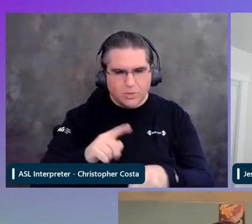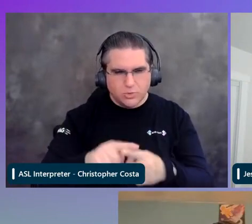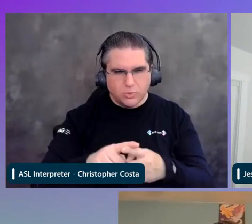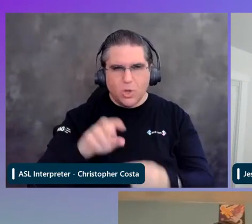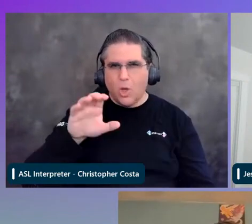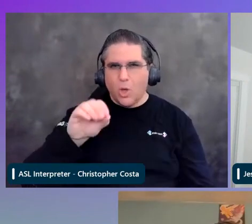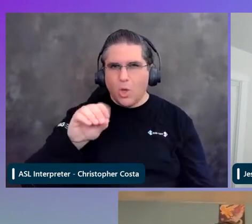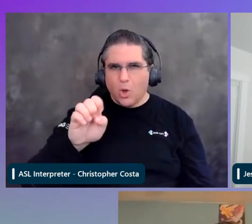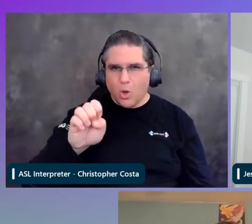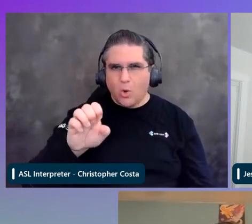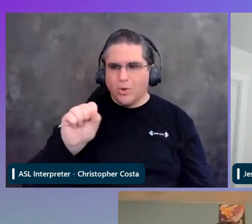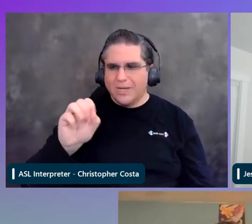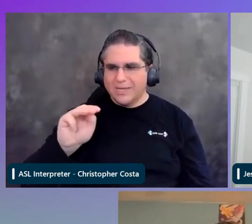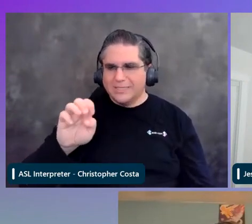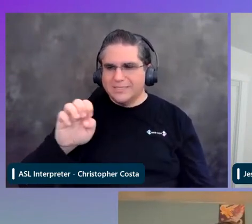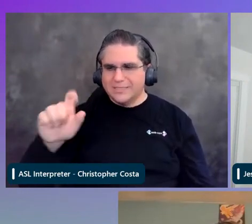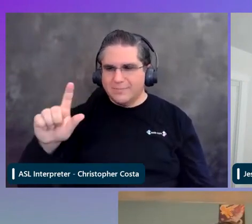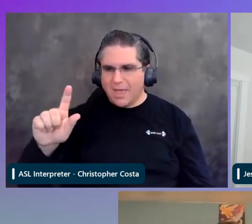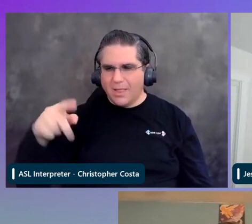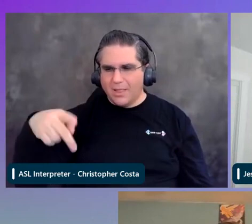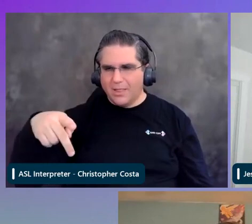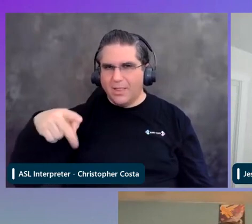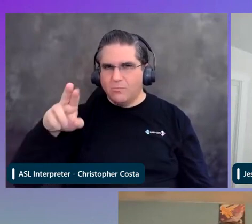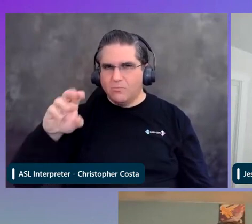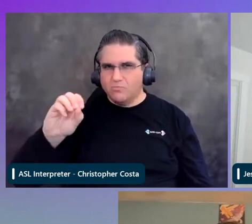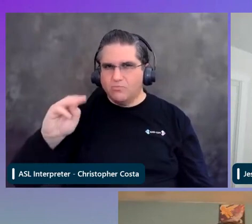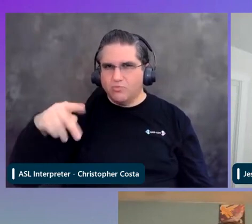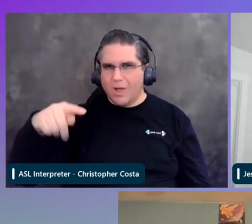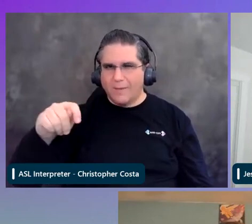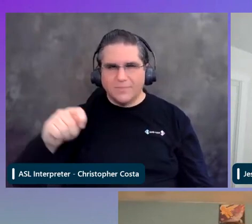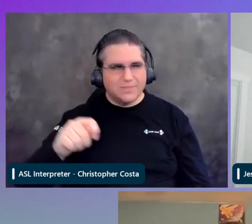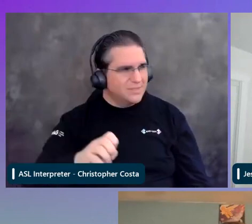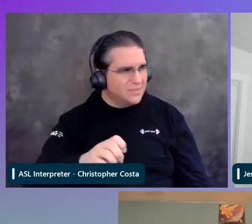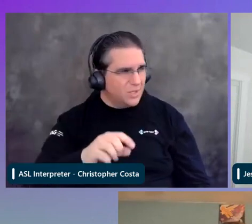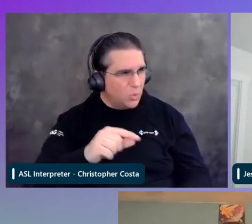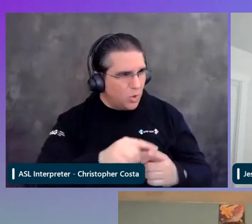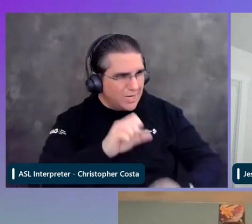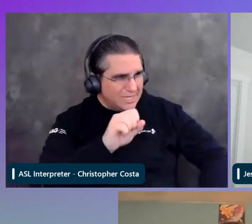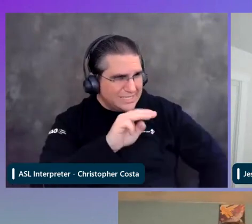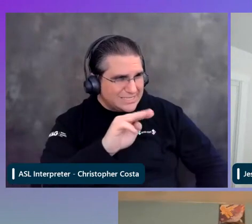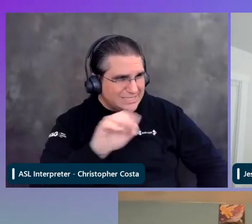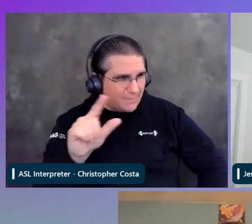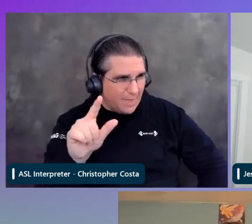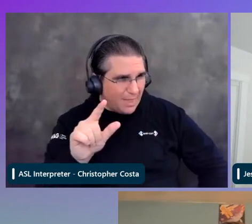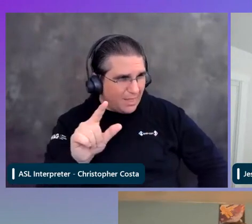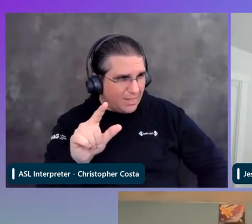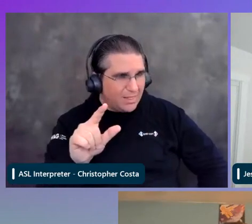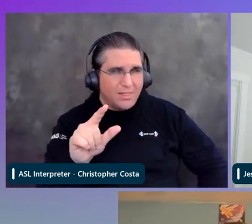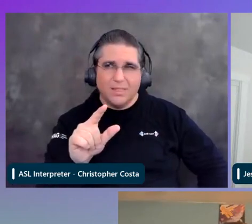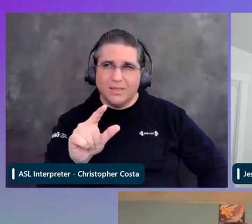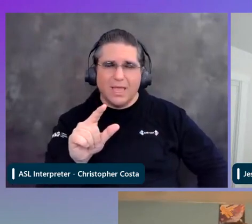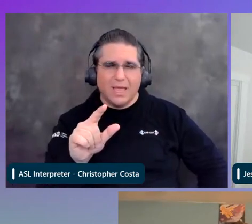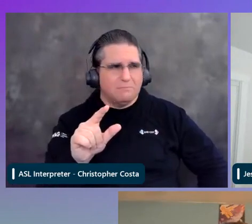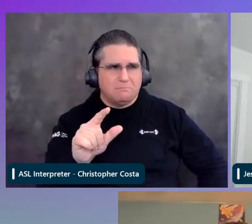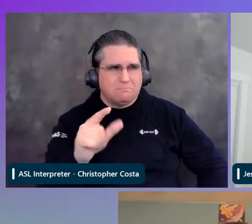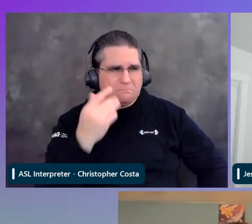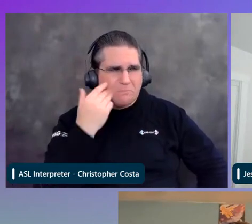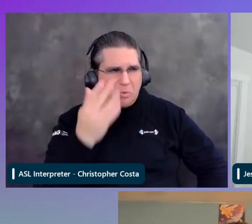prompts, code smell. Yeah. Which